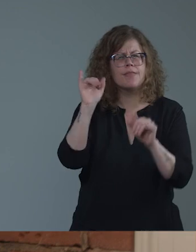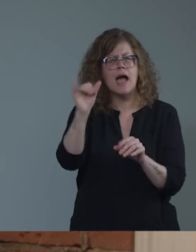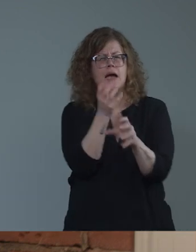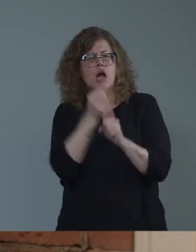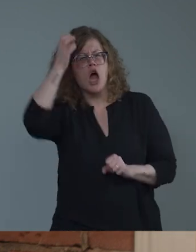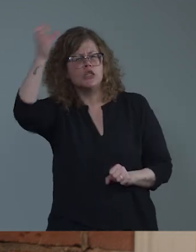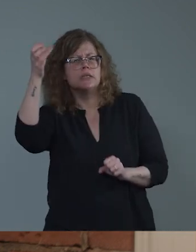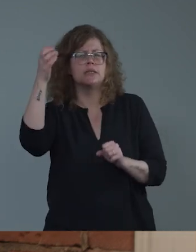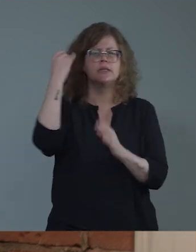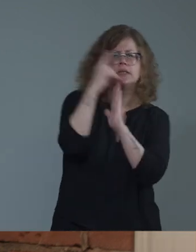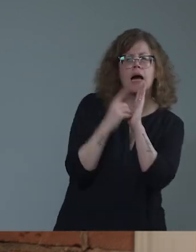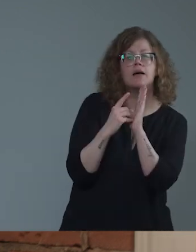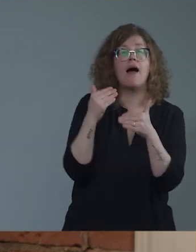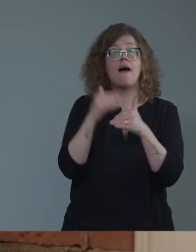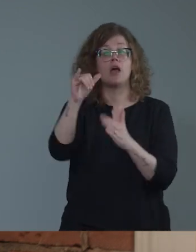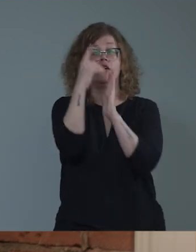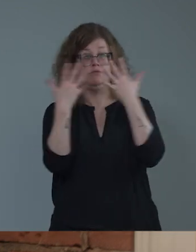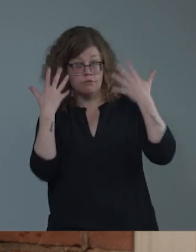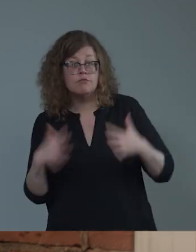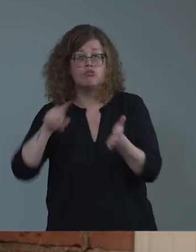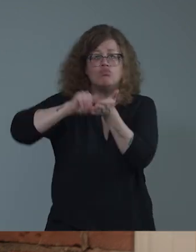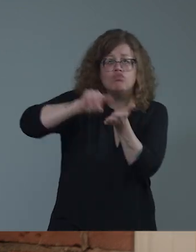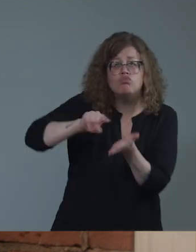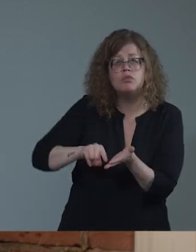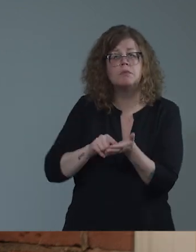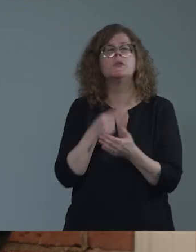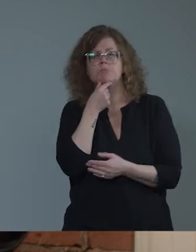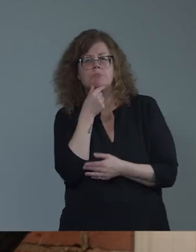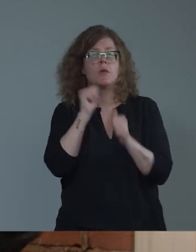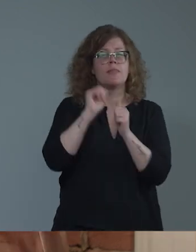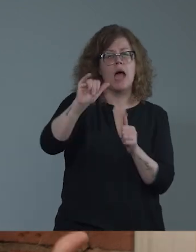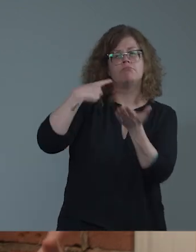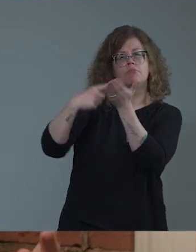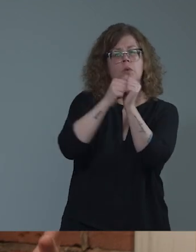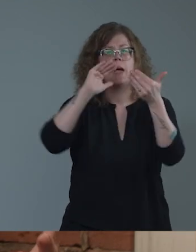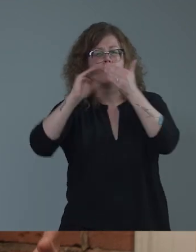idea and how they're going to execute it. And then the artists will develop their concept.